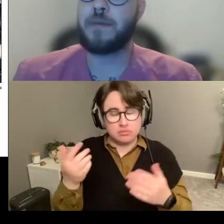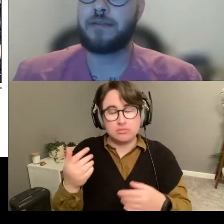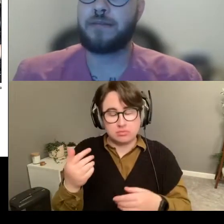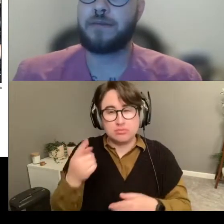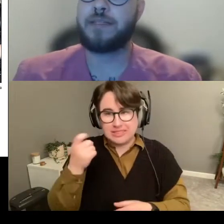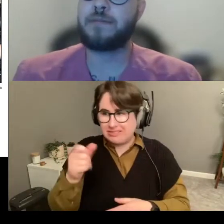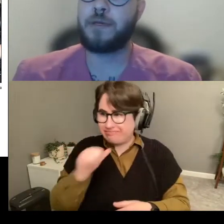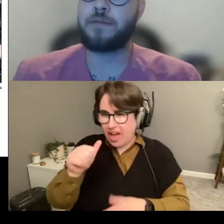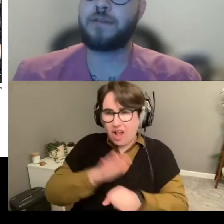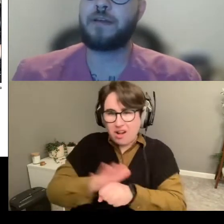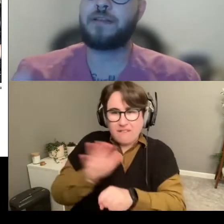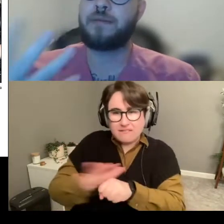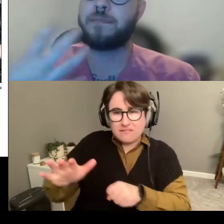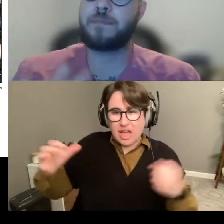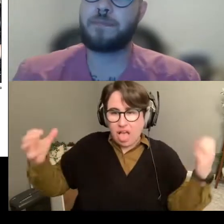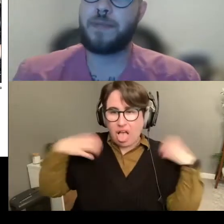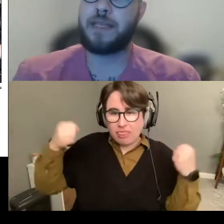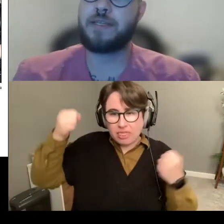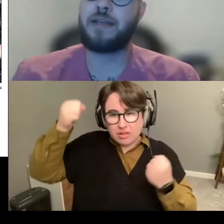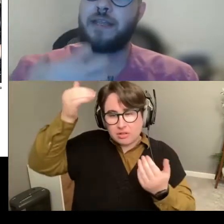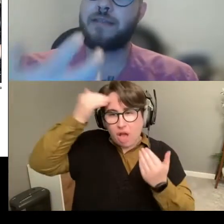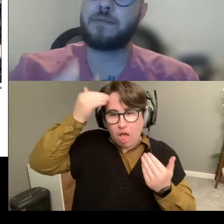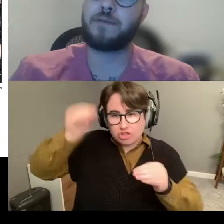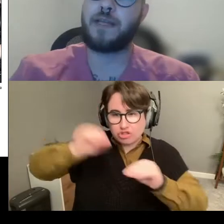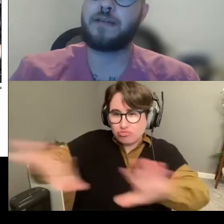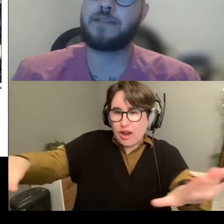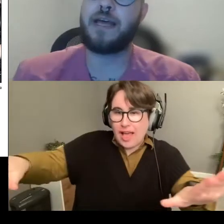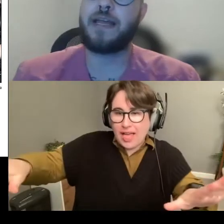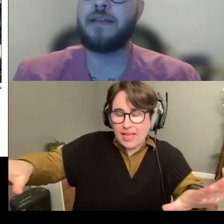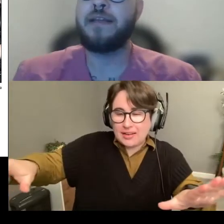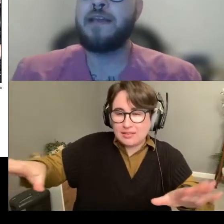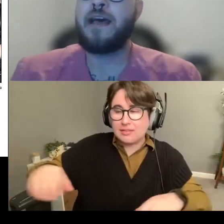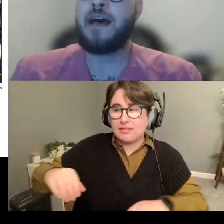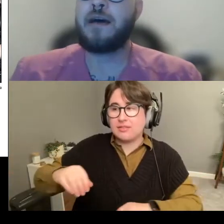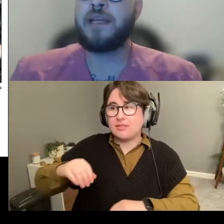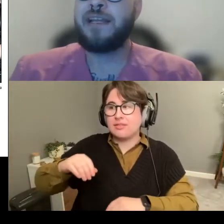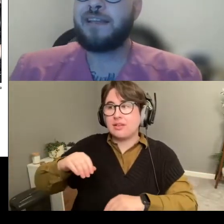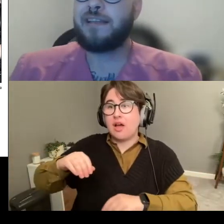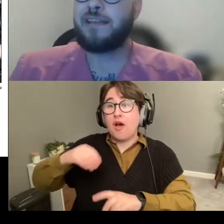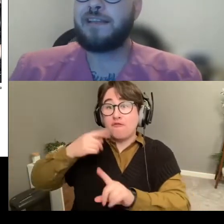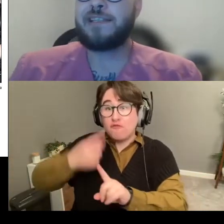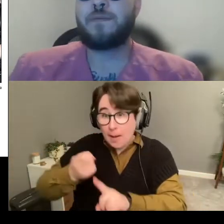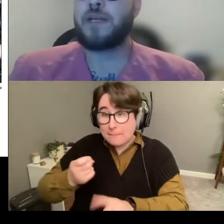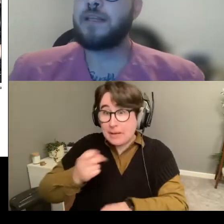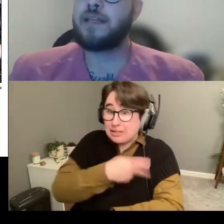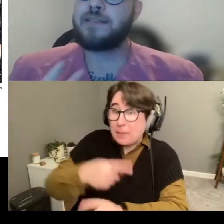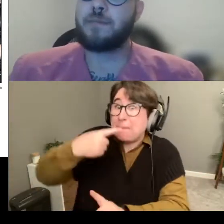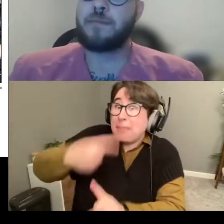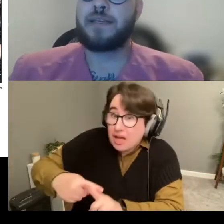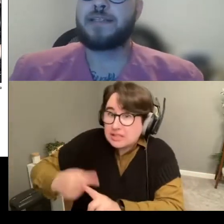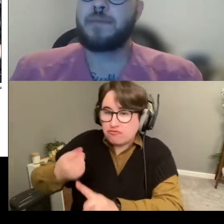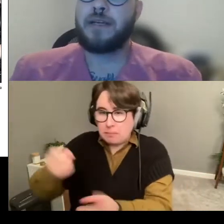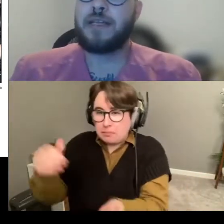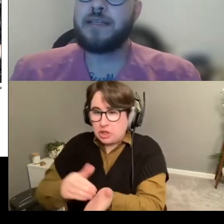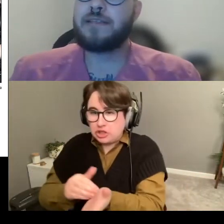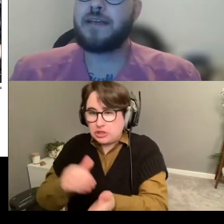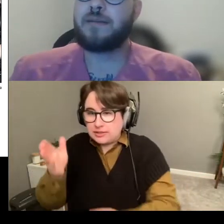about the risk, both on the patient and the provider side. The dysphoria that some may experience,